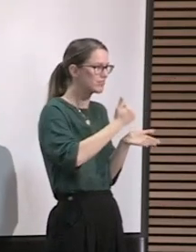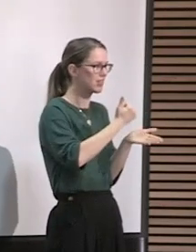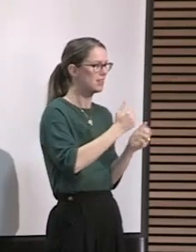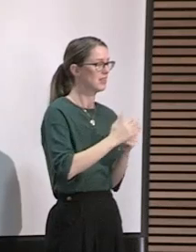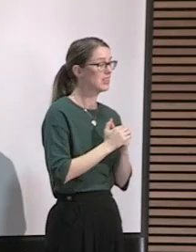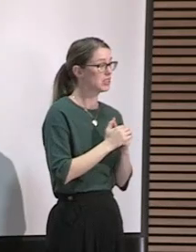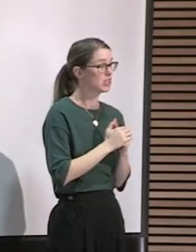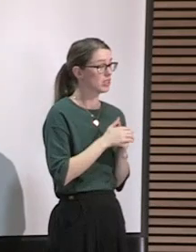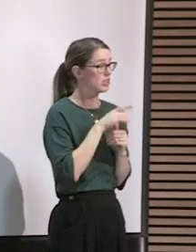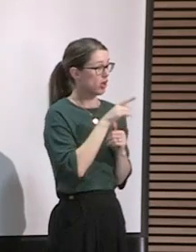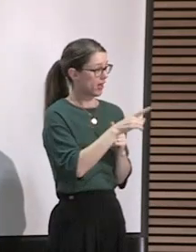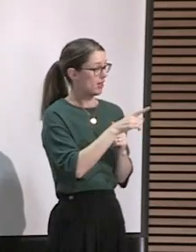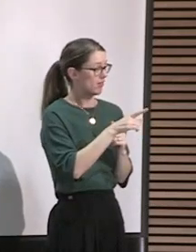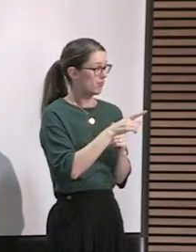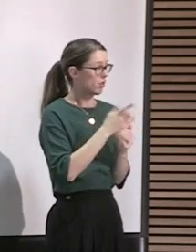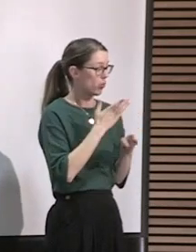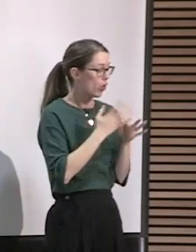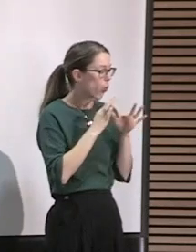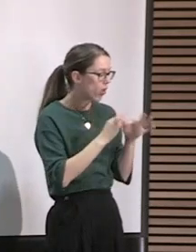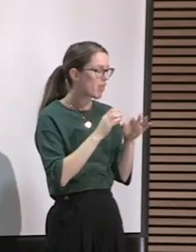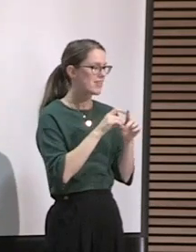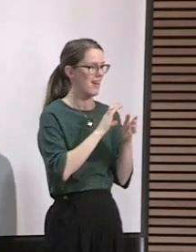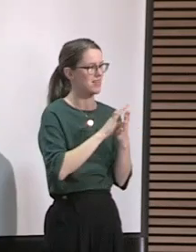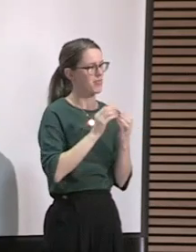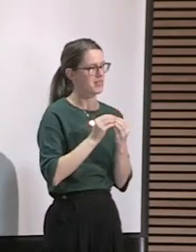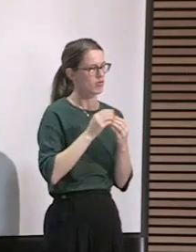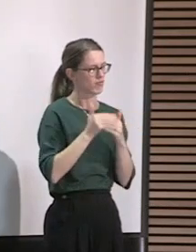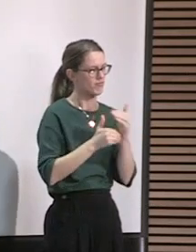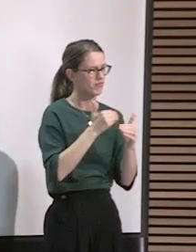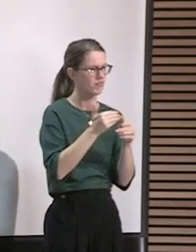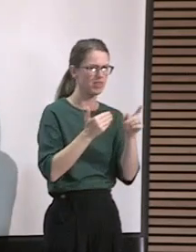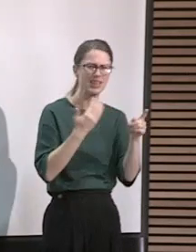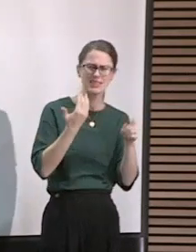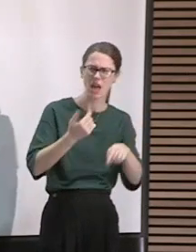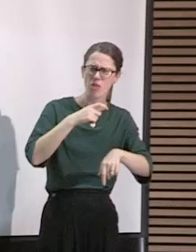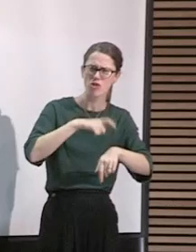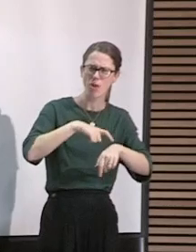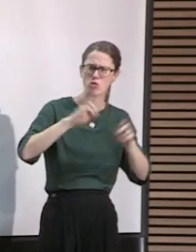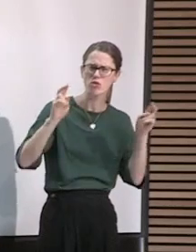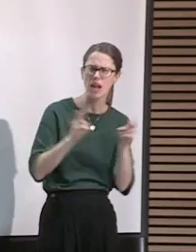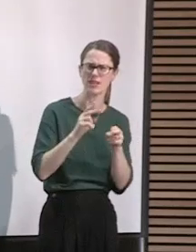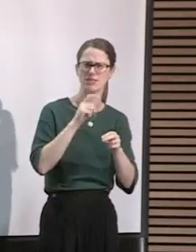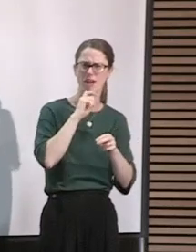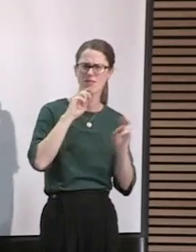be signed off by me as the minister. Those are all things that we work through with DHBs